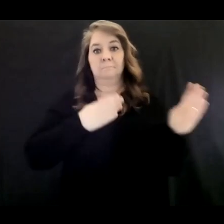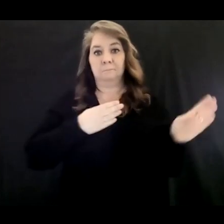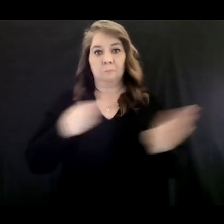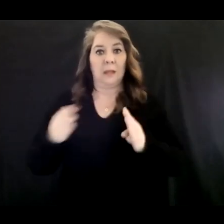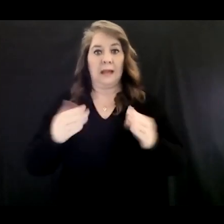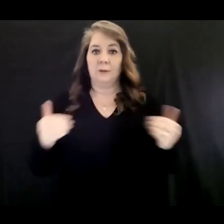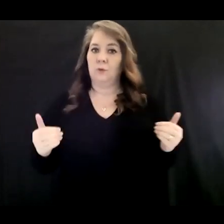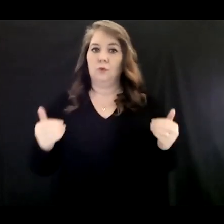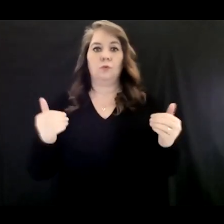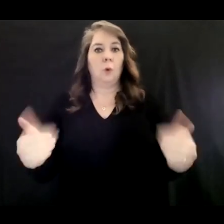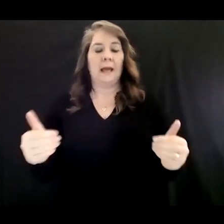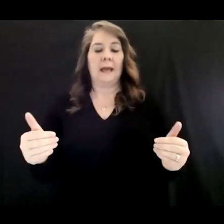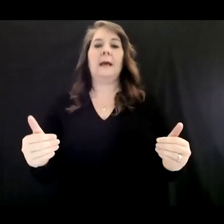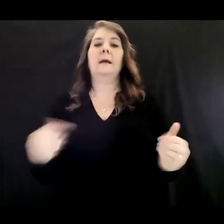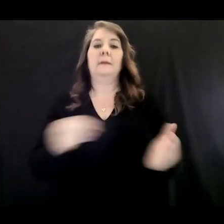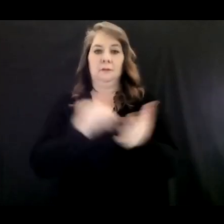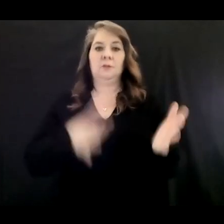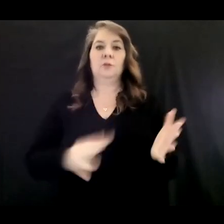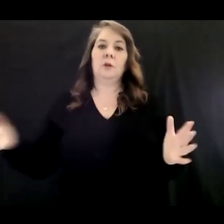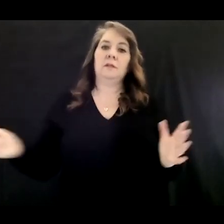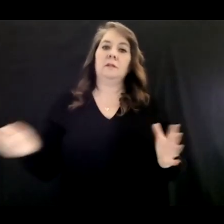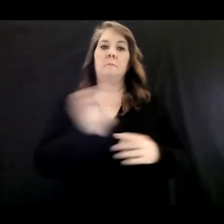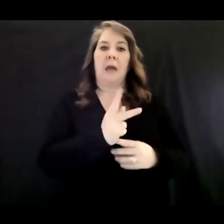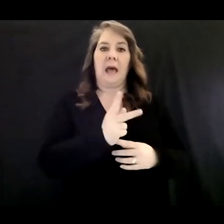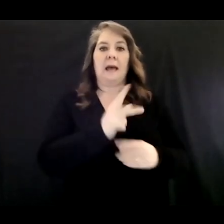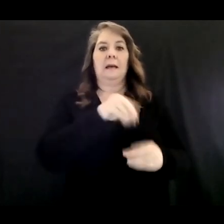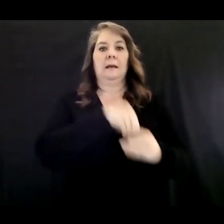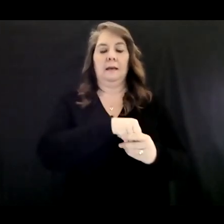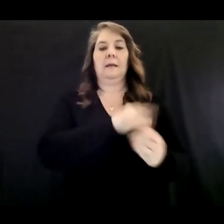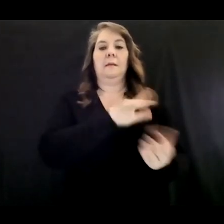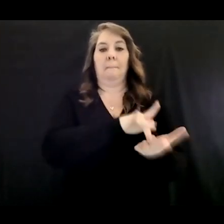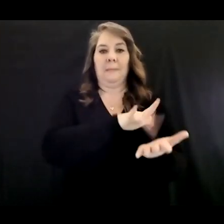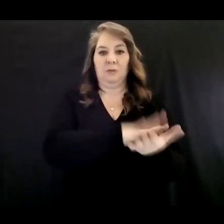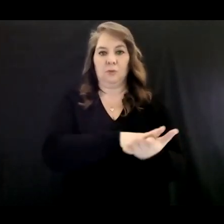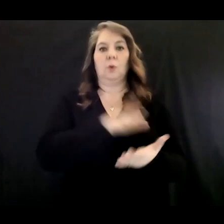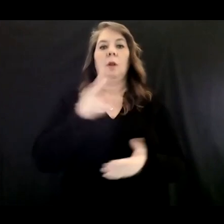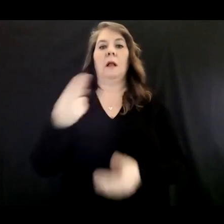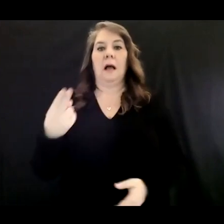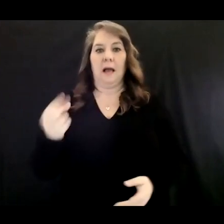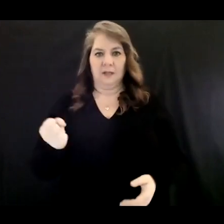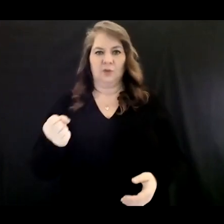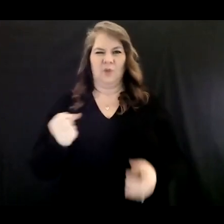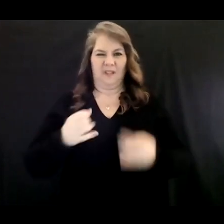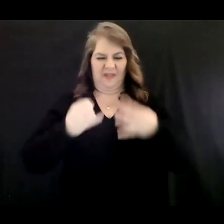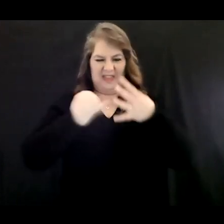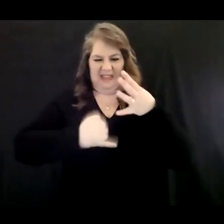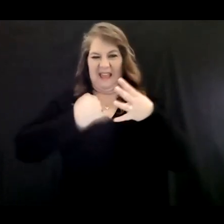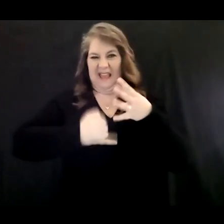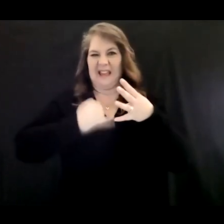bringing students back to middle and high school towards the end of the month.